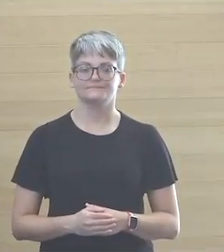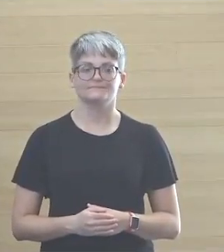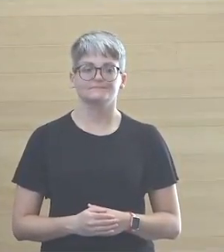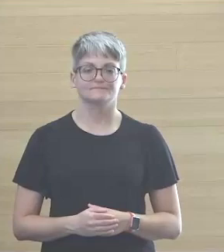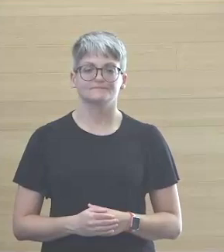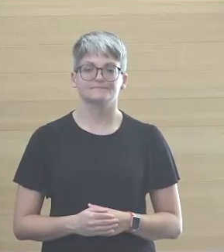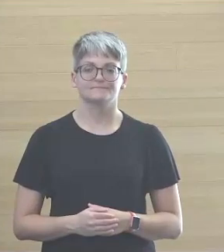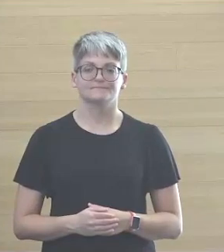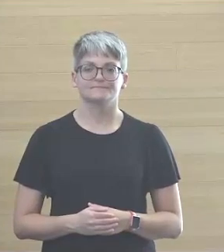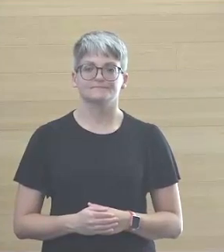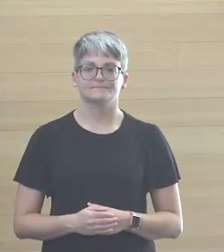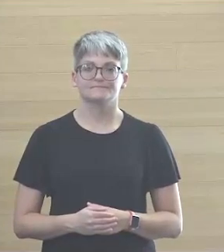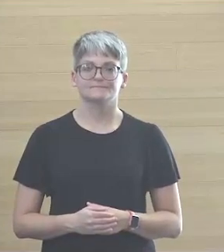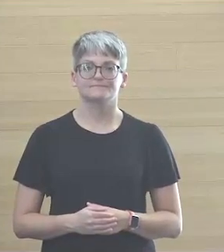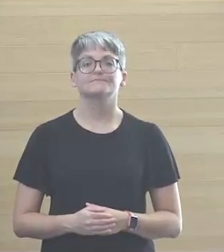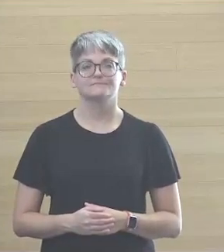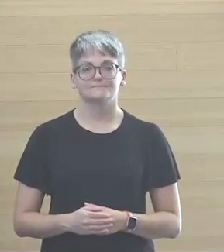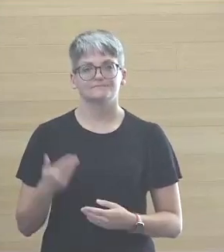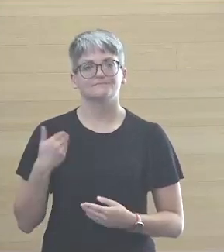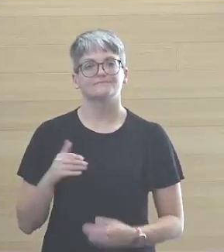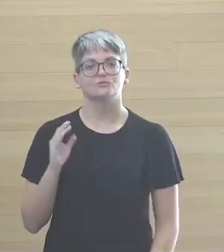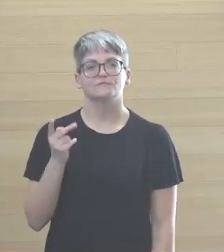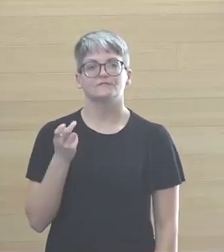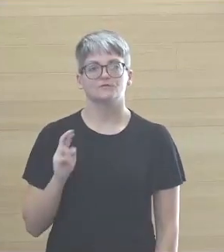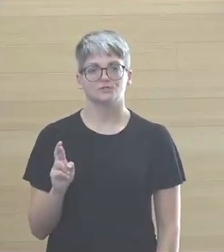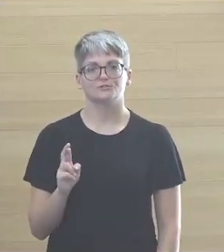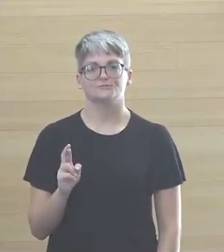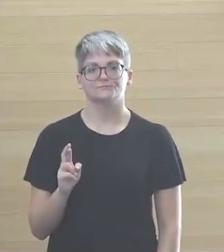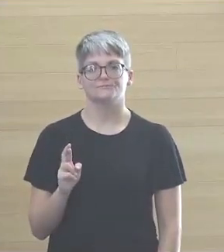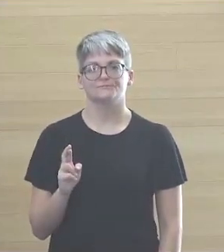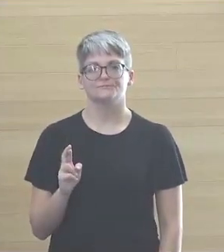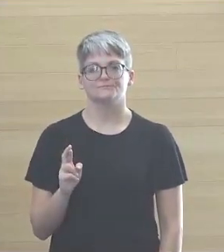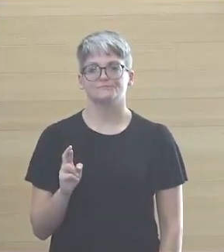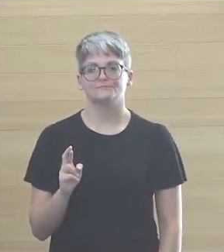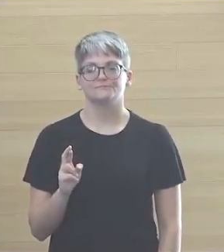I'm Christopher. DiNicola